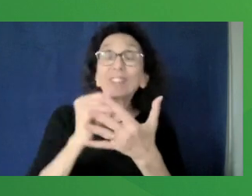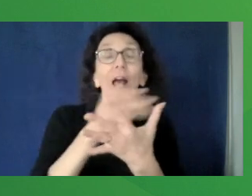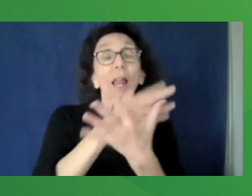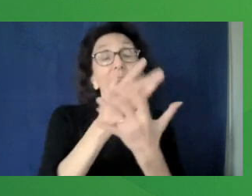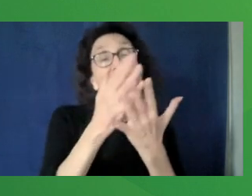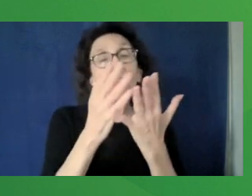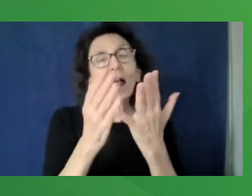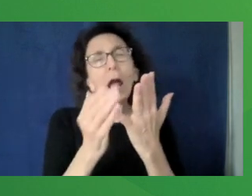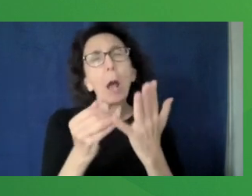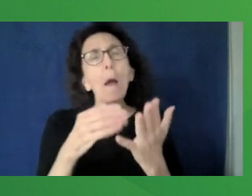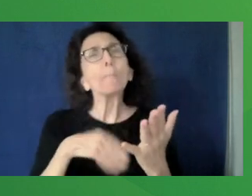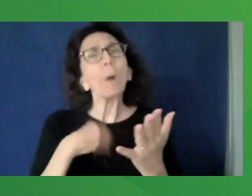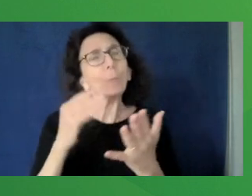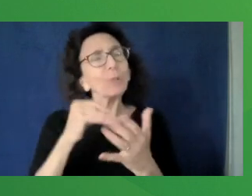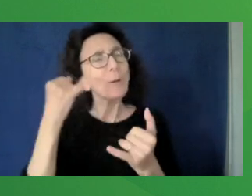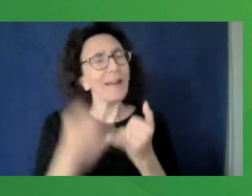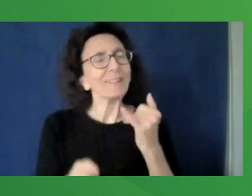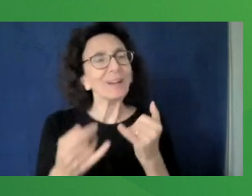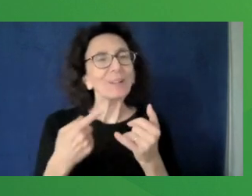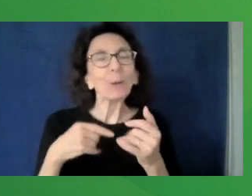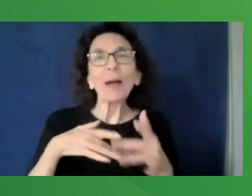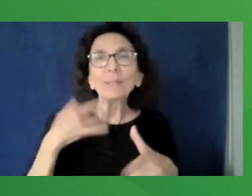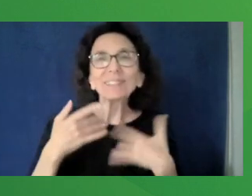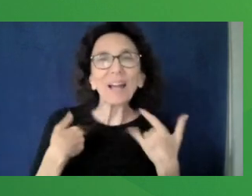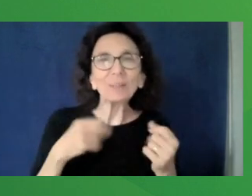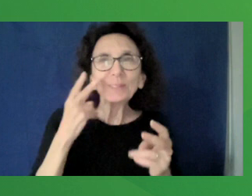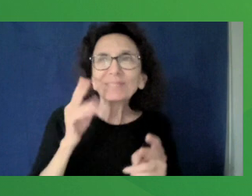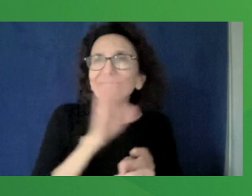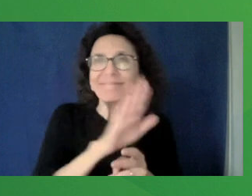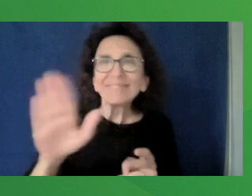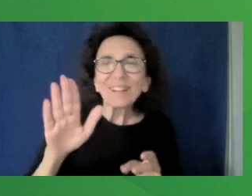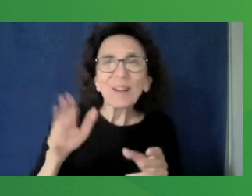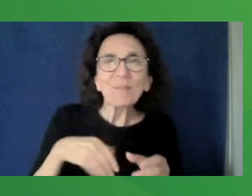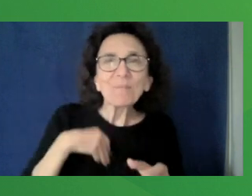So, I'm so excited for you guys to hear this. And my students work very hard